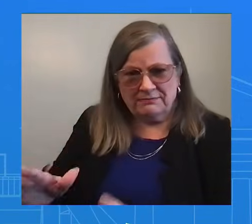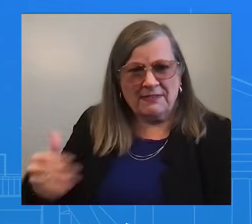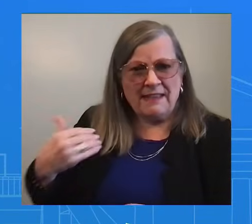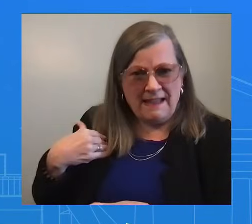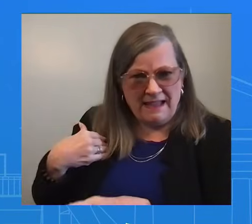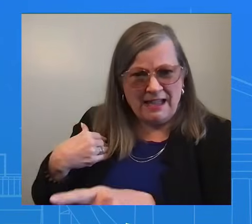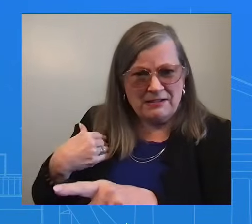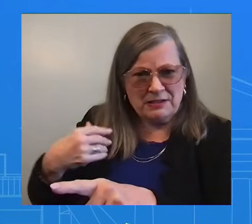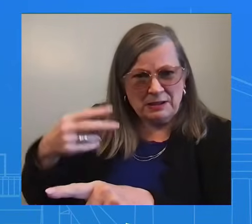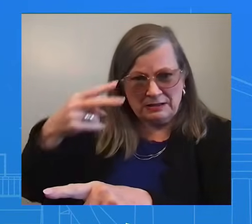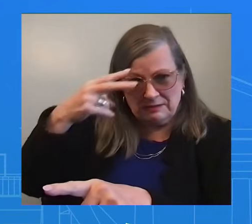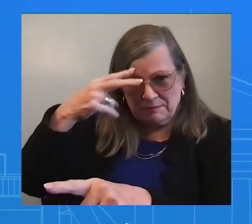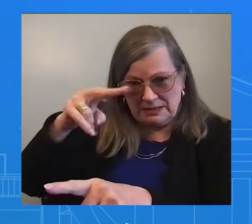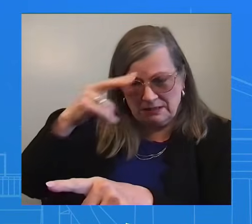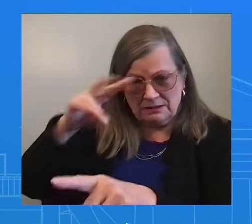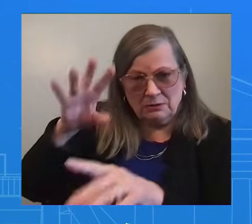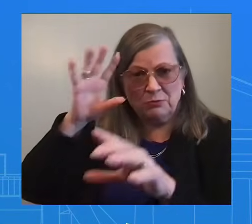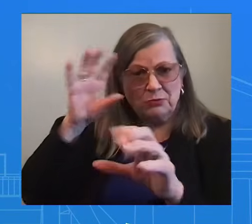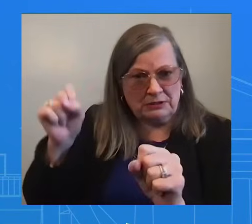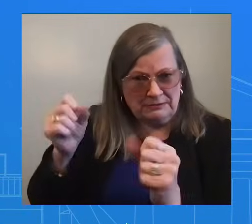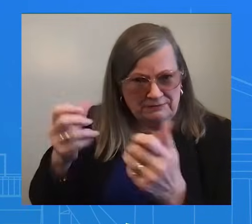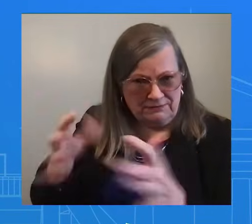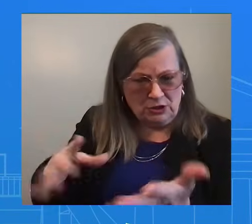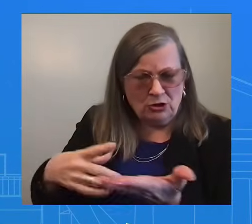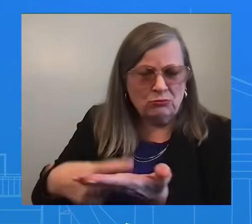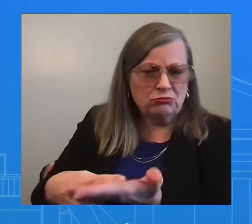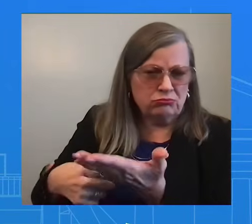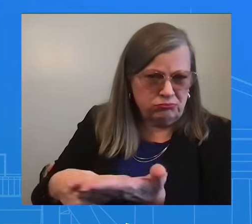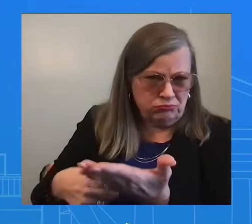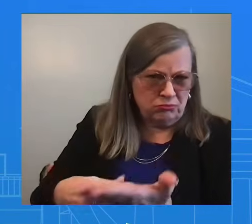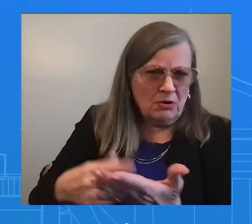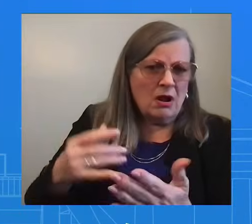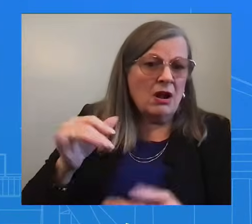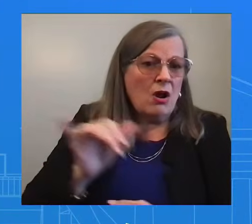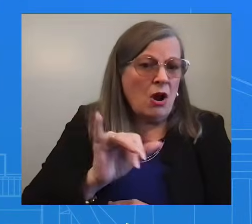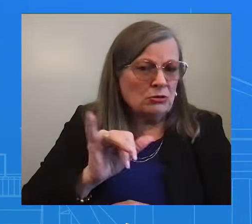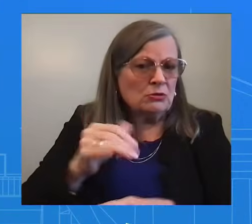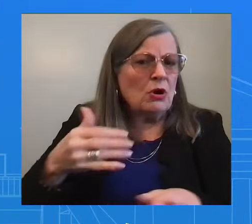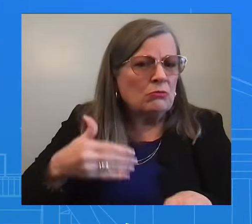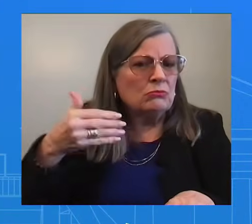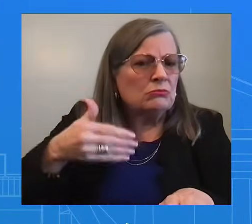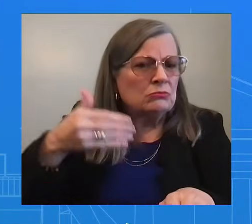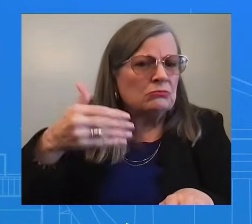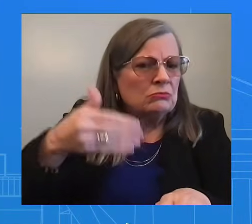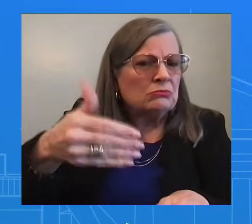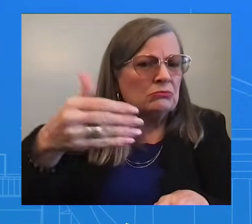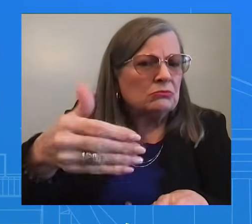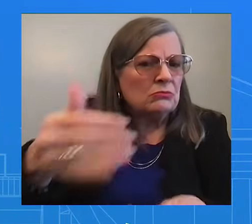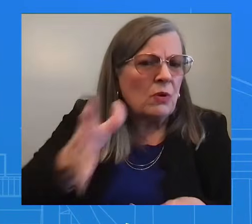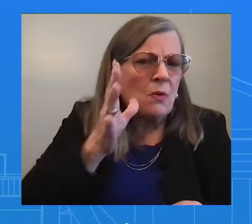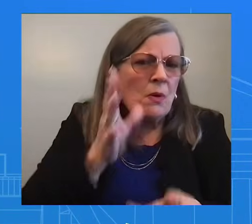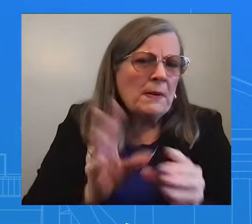happening in the coming days, is the Remain in Mexico policy something that is at all on the table in those discussions?